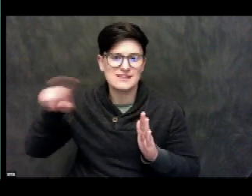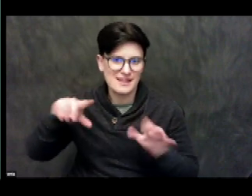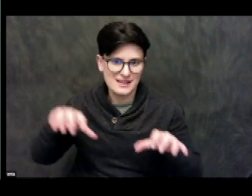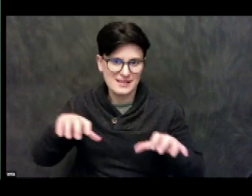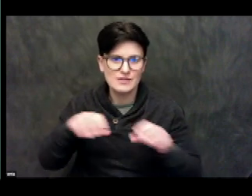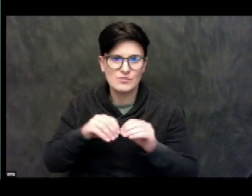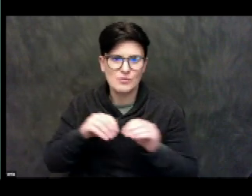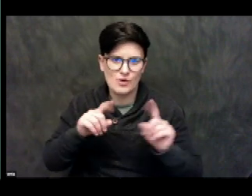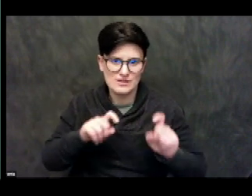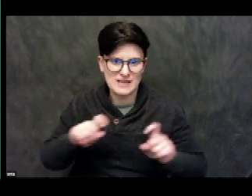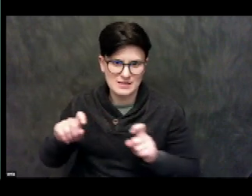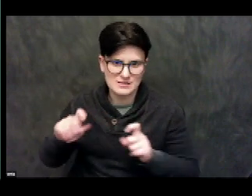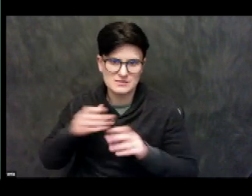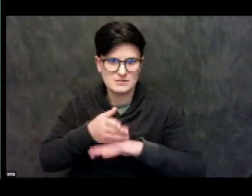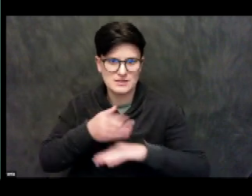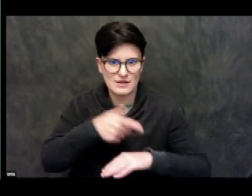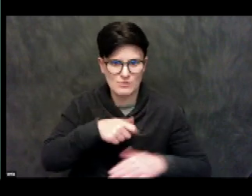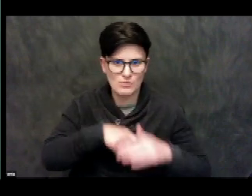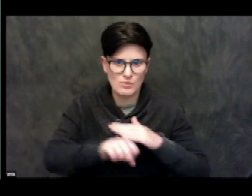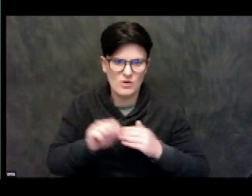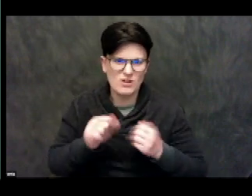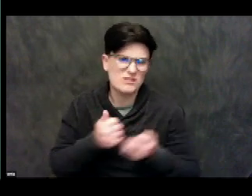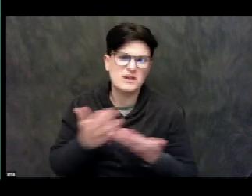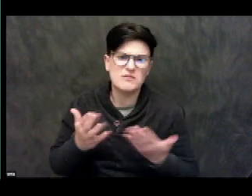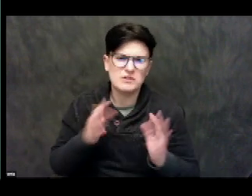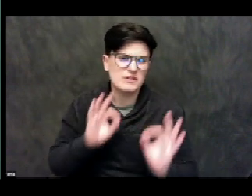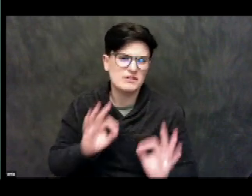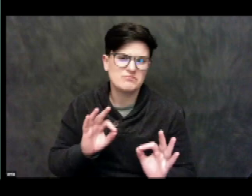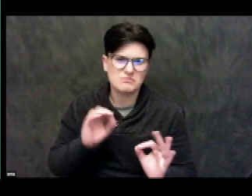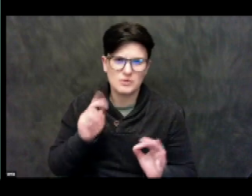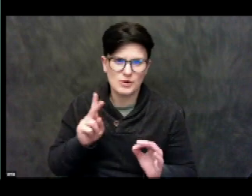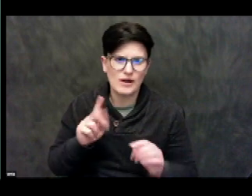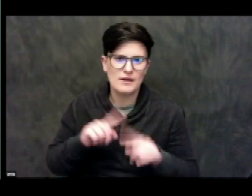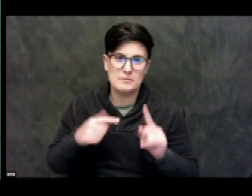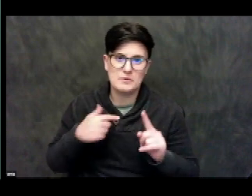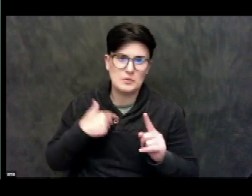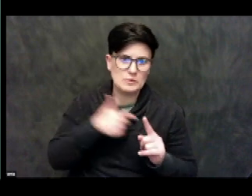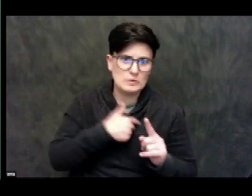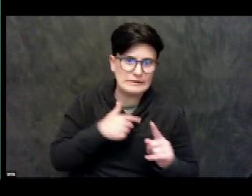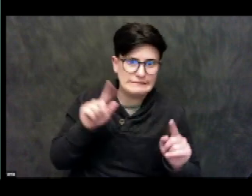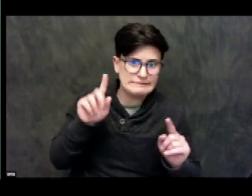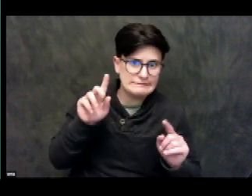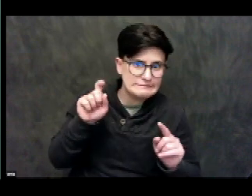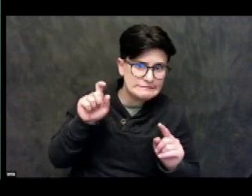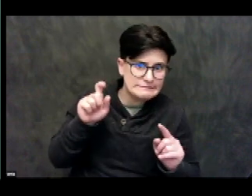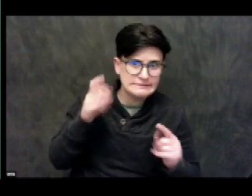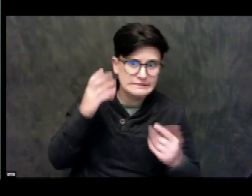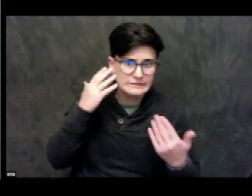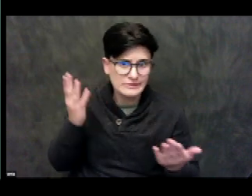Everything was good, but we just didn't know. But despite the stress,